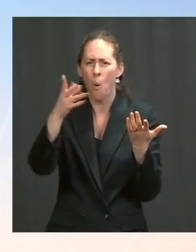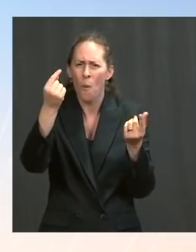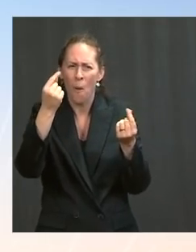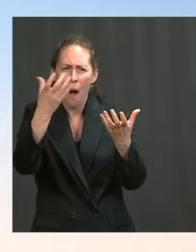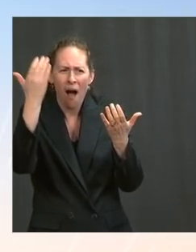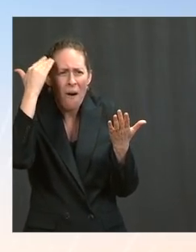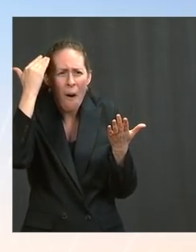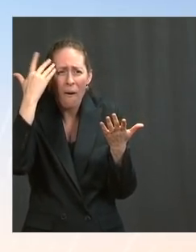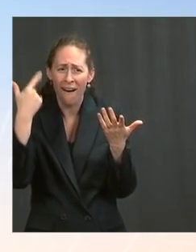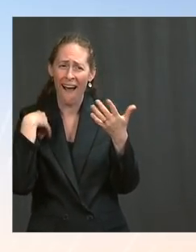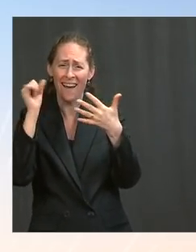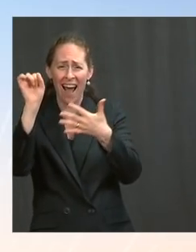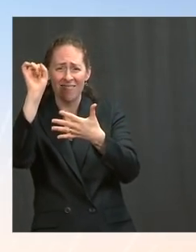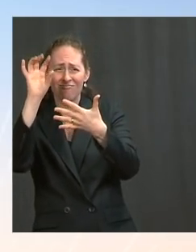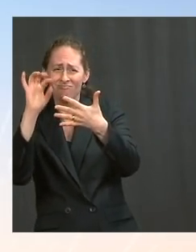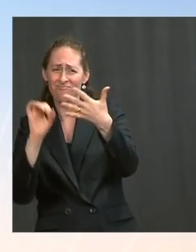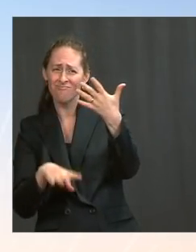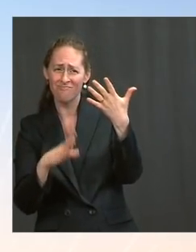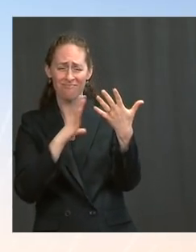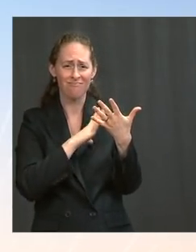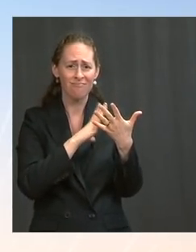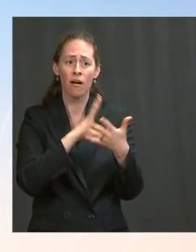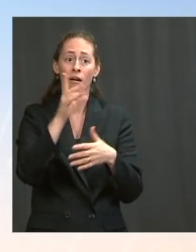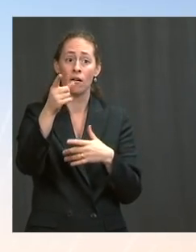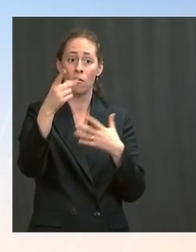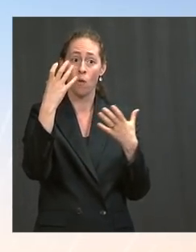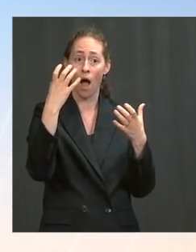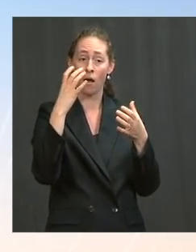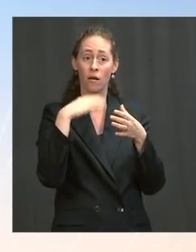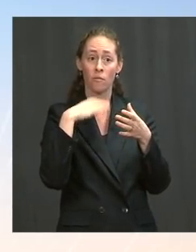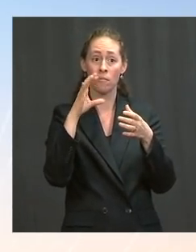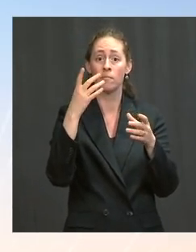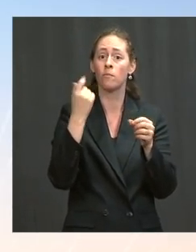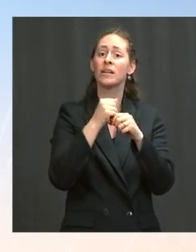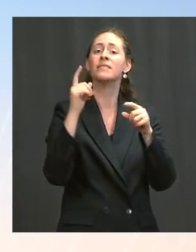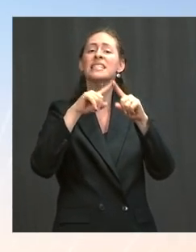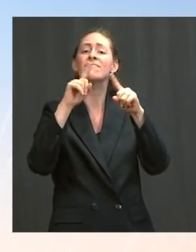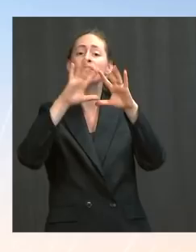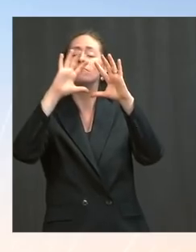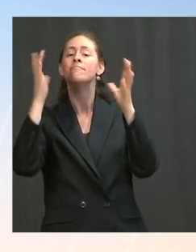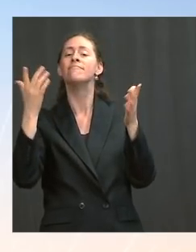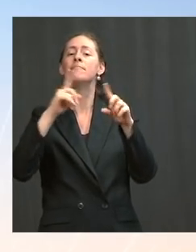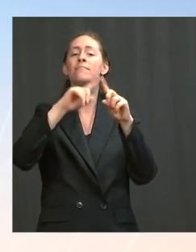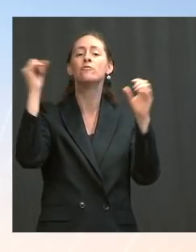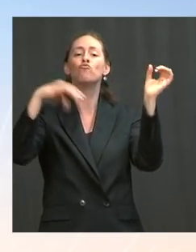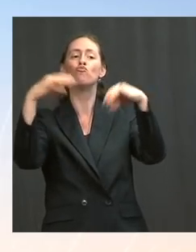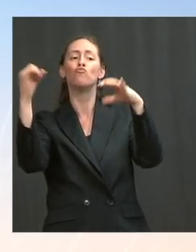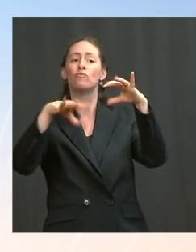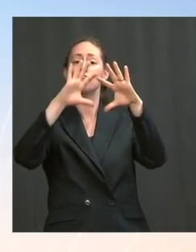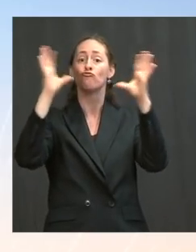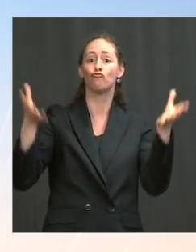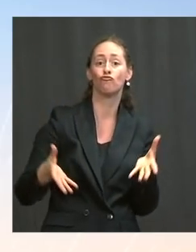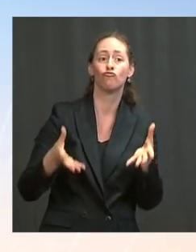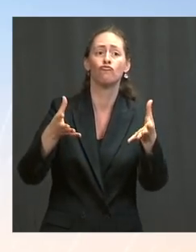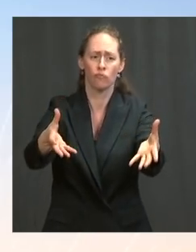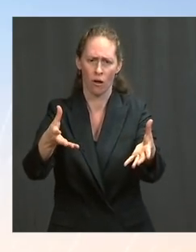that anyone would like to know about the package. But you're right, Major. As you know, it needs to now be written. It needs to -- that is a key component.